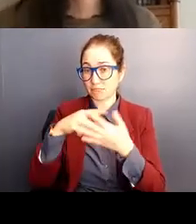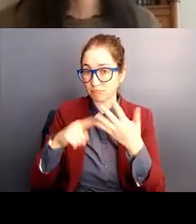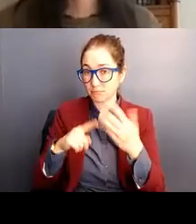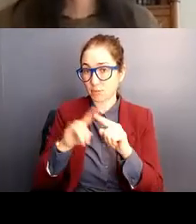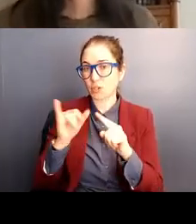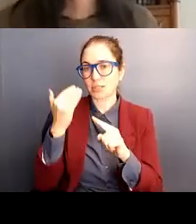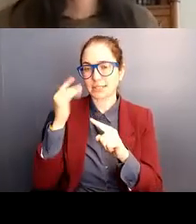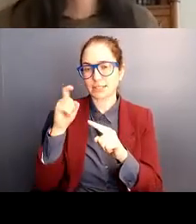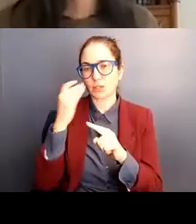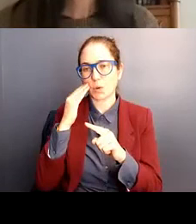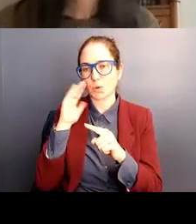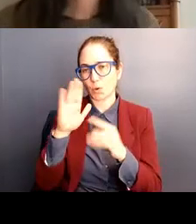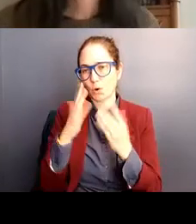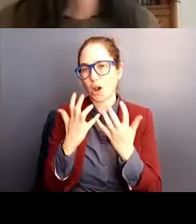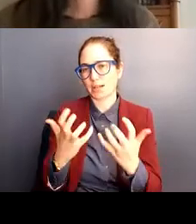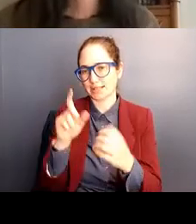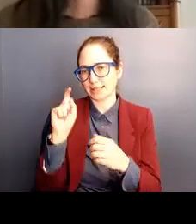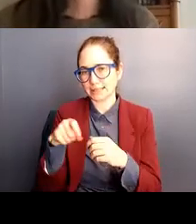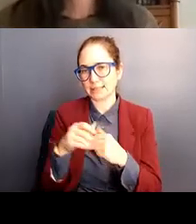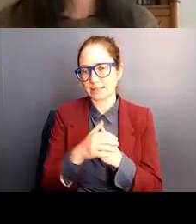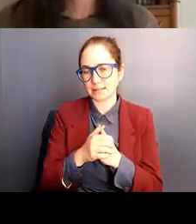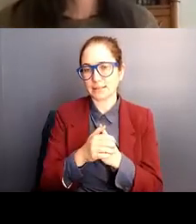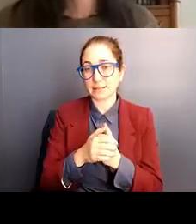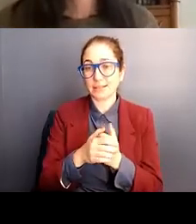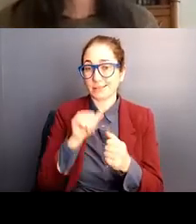audience. Because you don't live or work in a vacuum. And you want